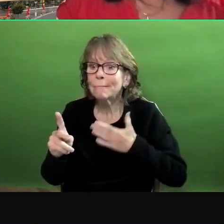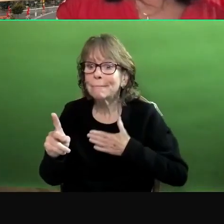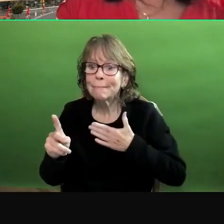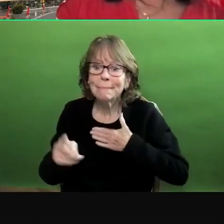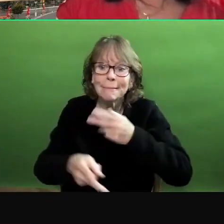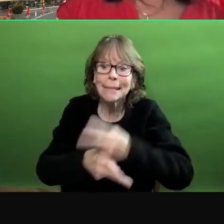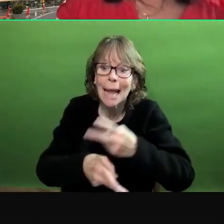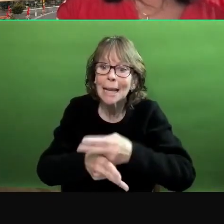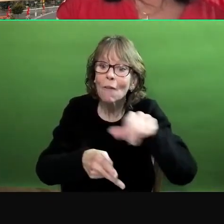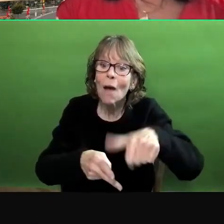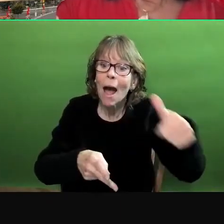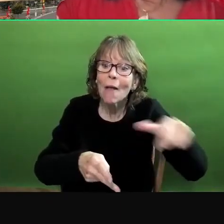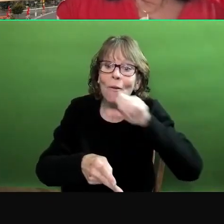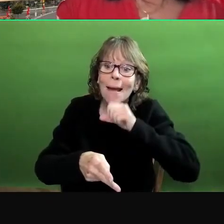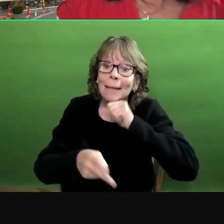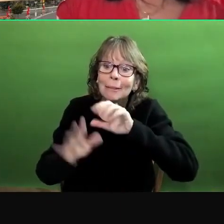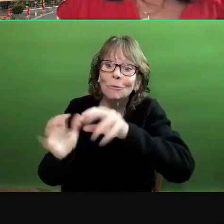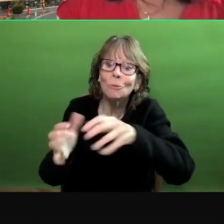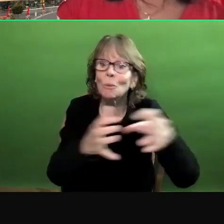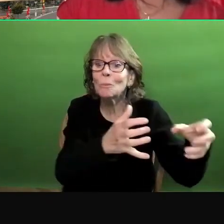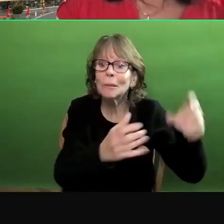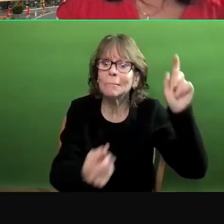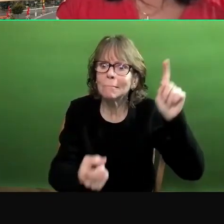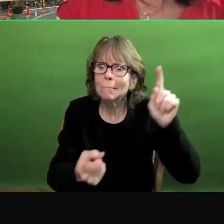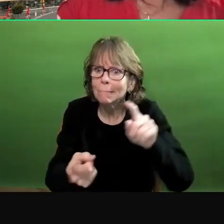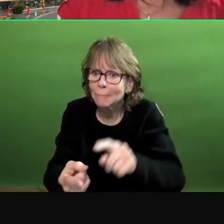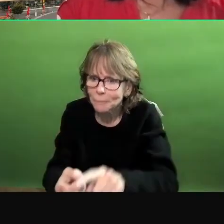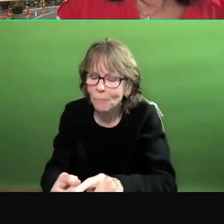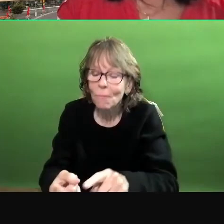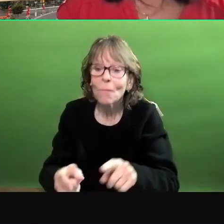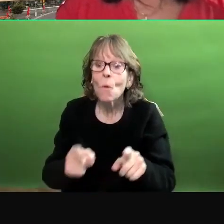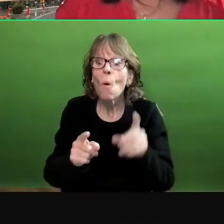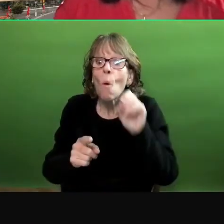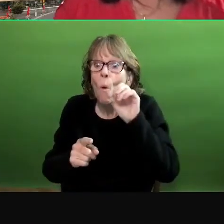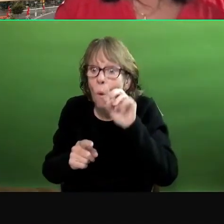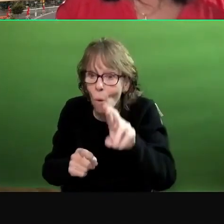There is a strong gender expectation that women will provide care and will lead the